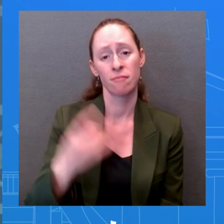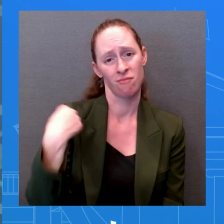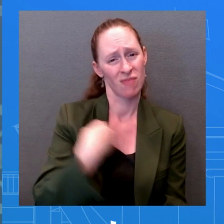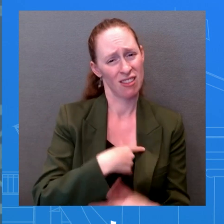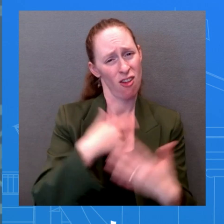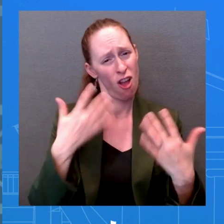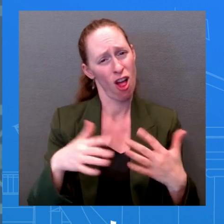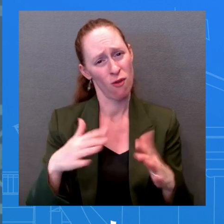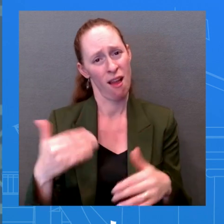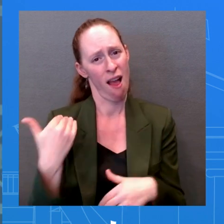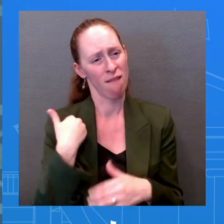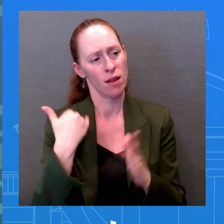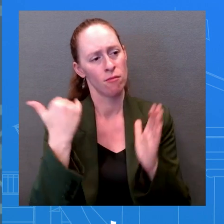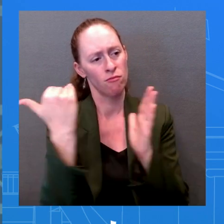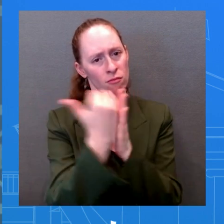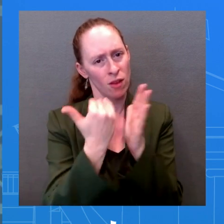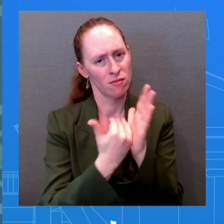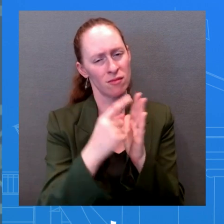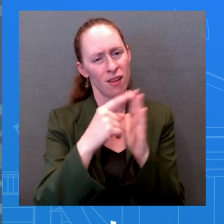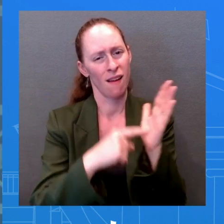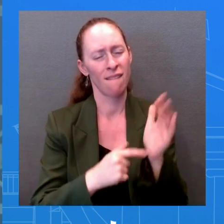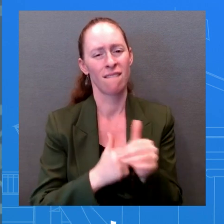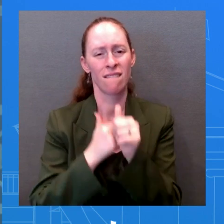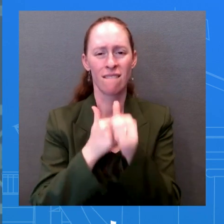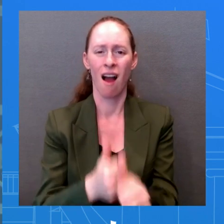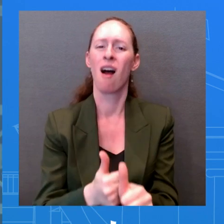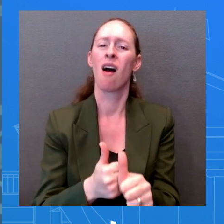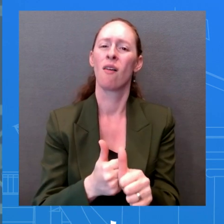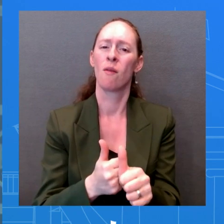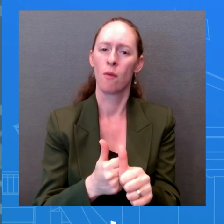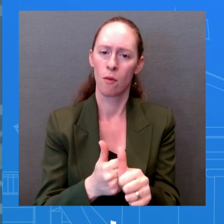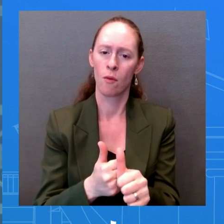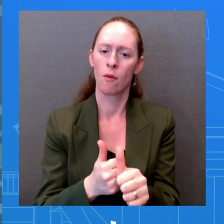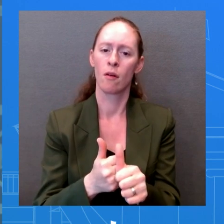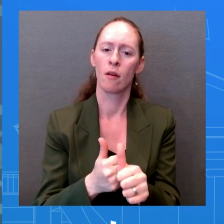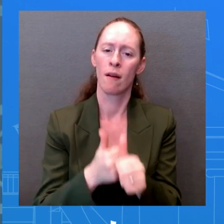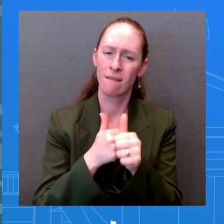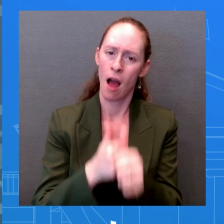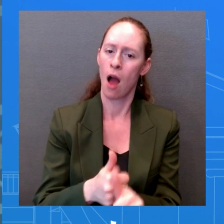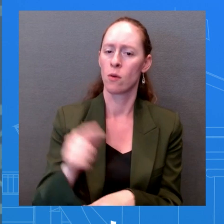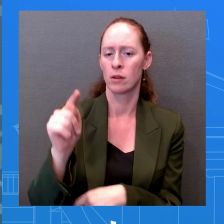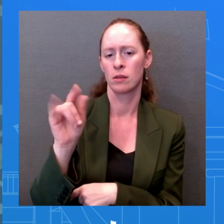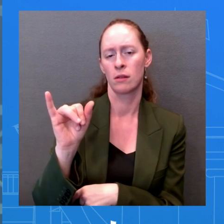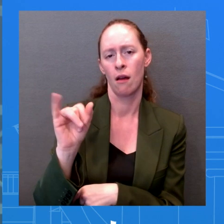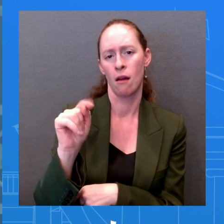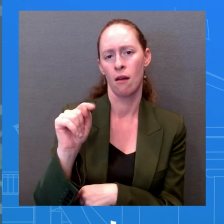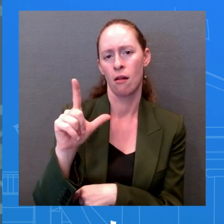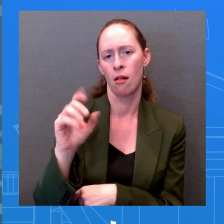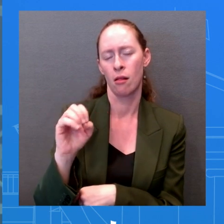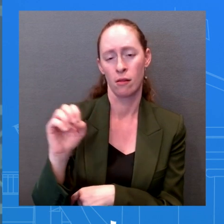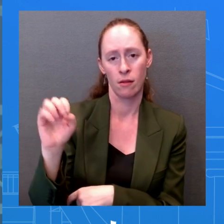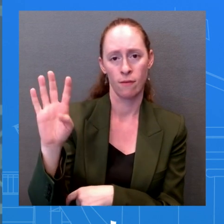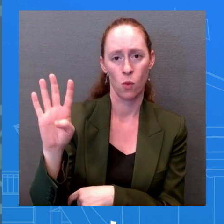by court order under Title 42, transferring them to ICE custody, or monitoring migrants through the alternatives